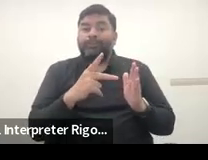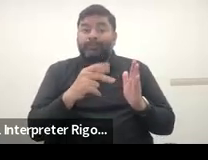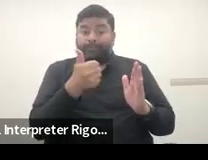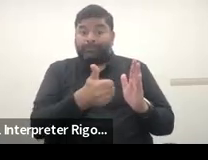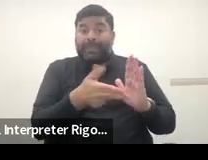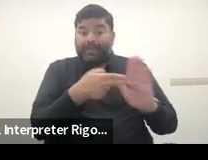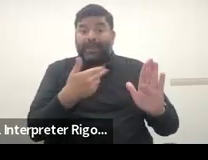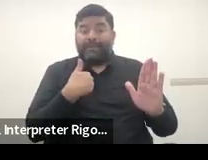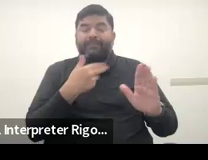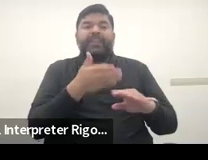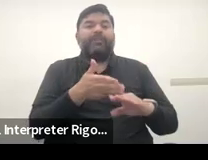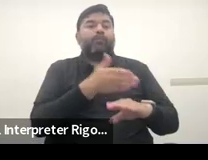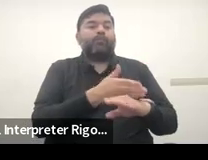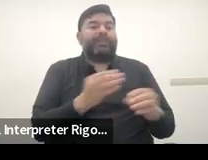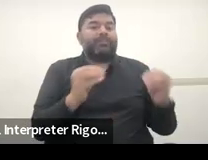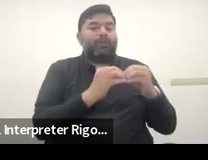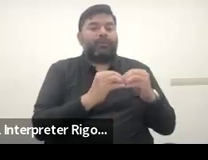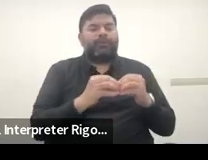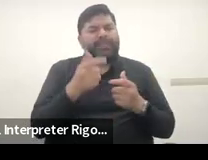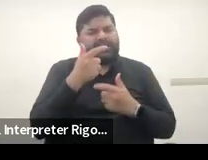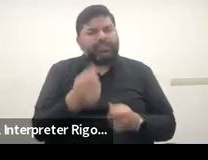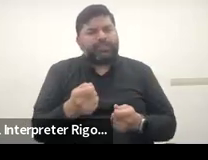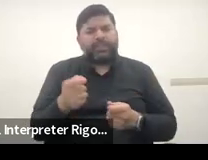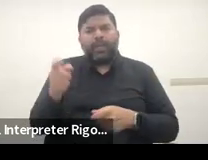really interesting is that the signs where we did not know what the phonemes were